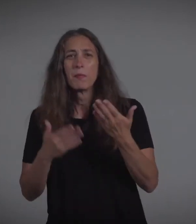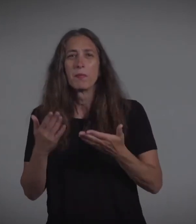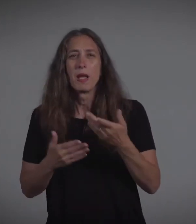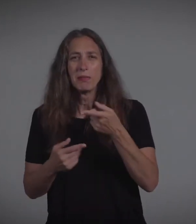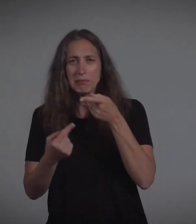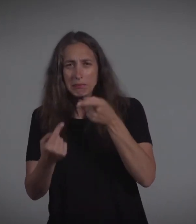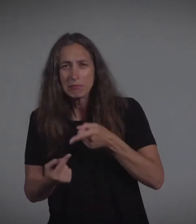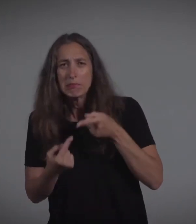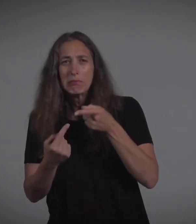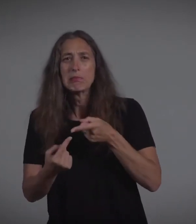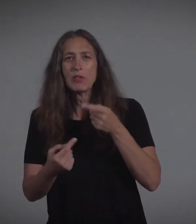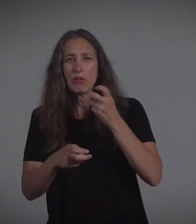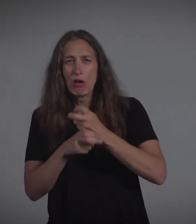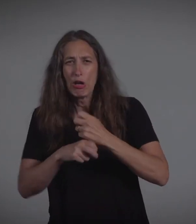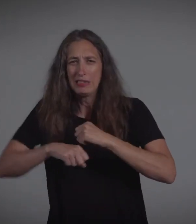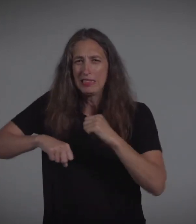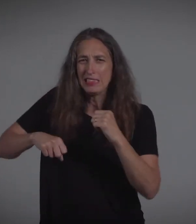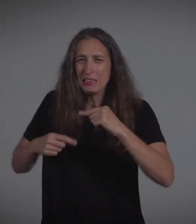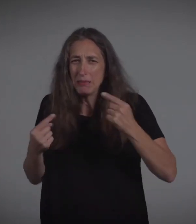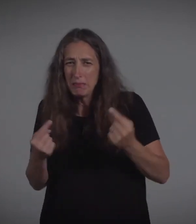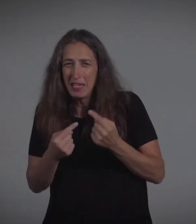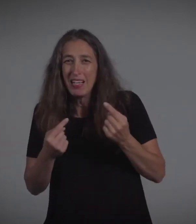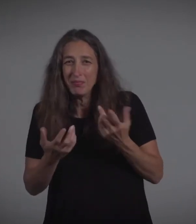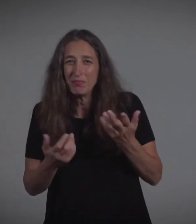you need to rest until your pain resolves.